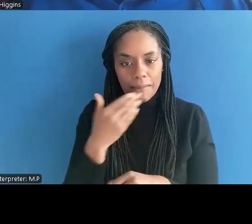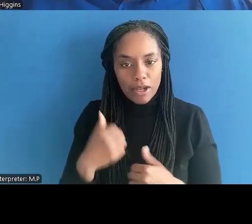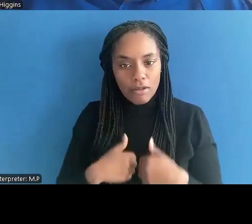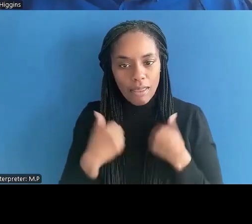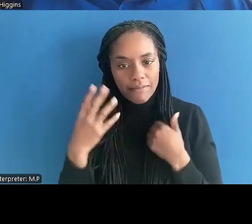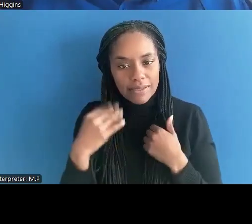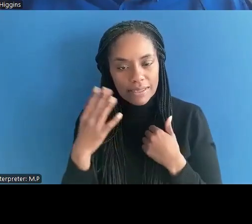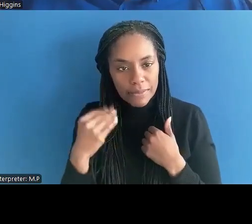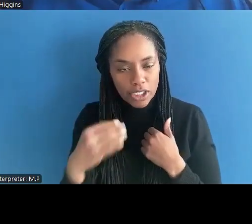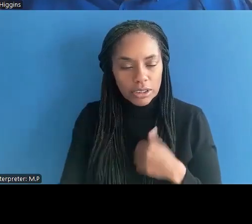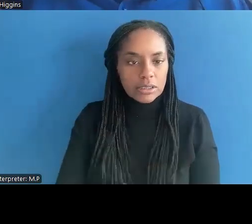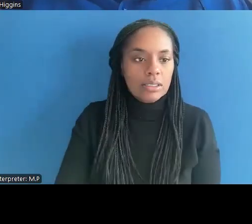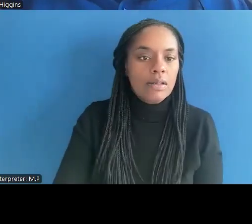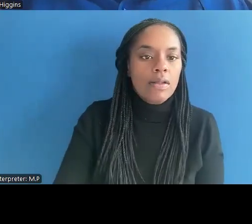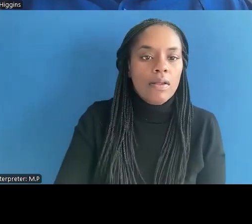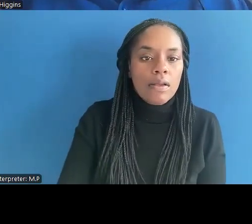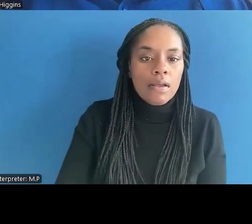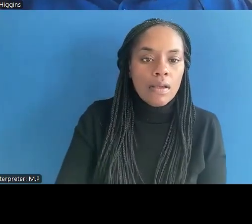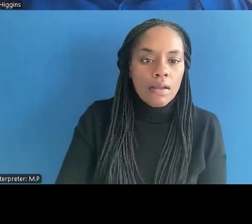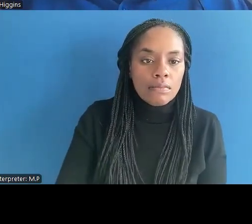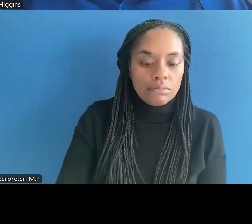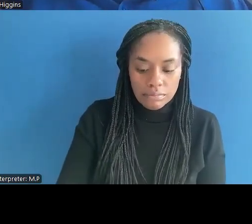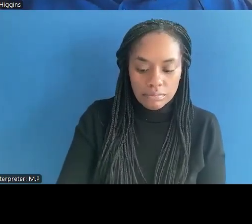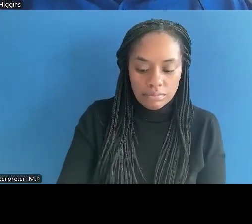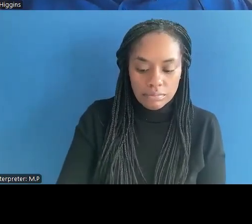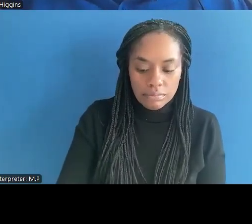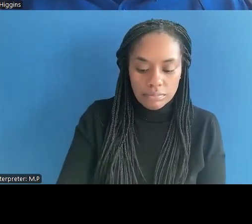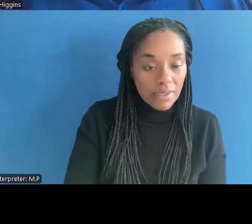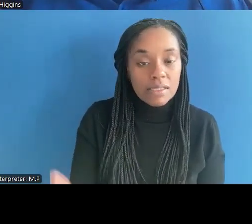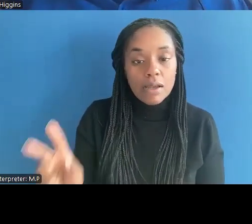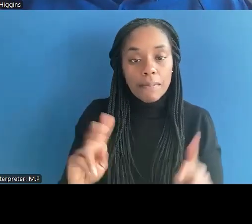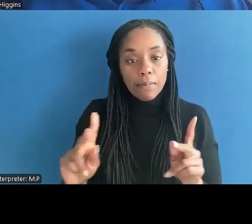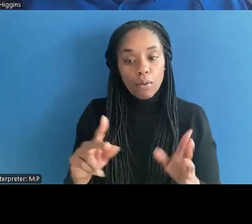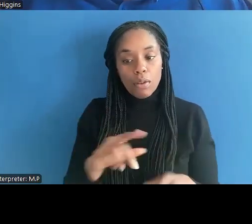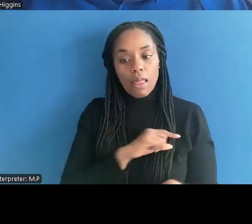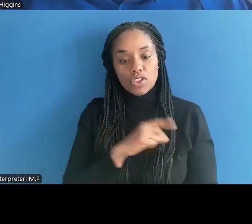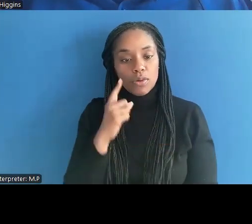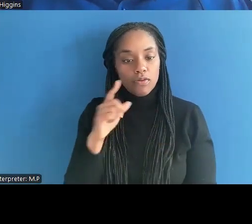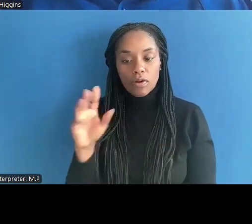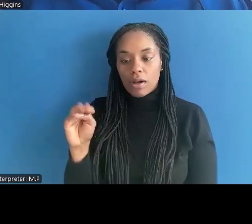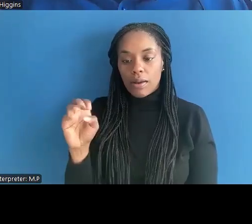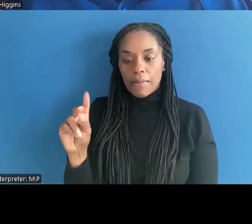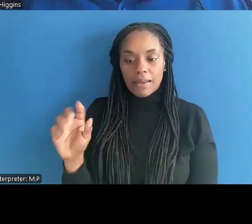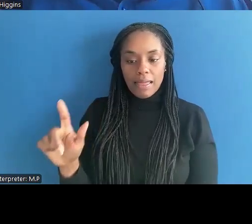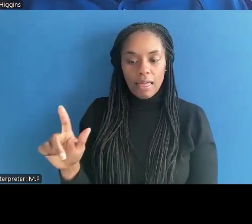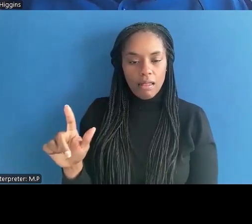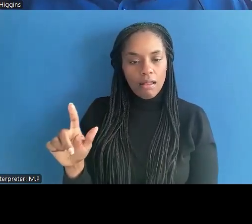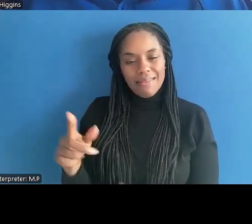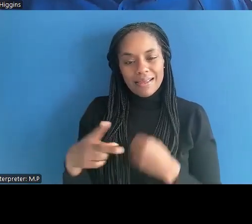And this is a way for, people who are Medi-Cal eligible, to save, money and an account,